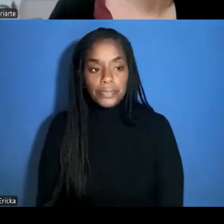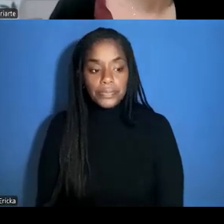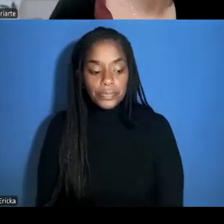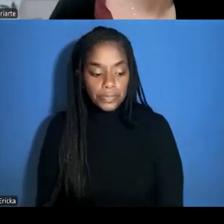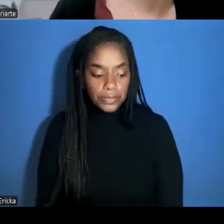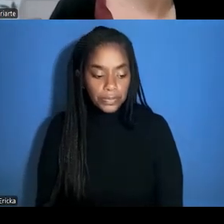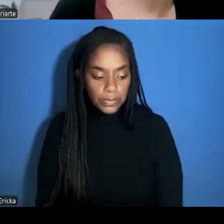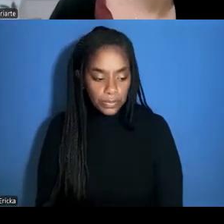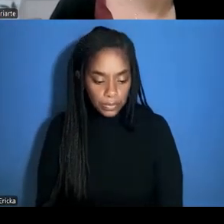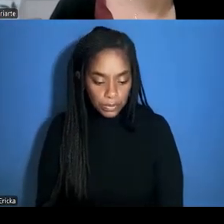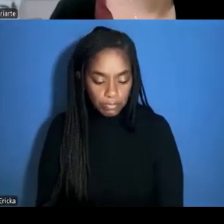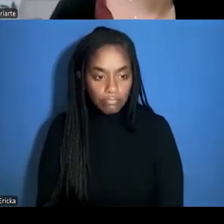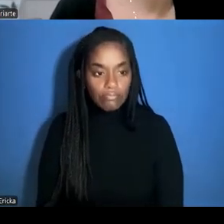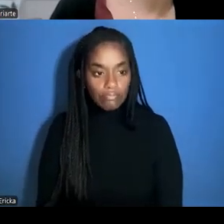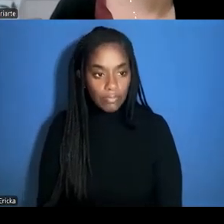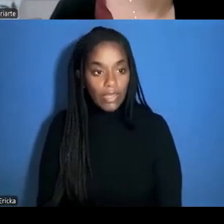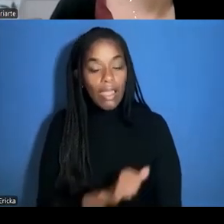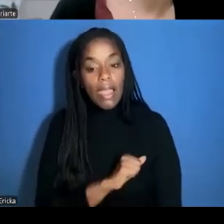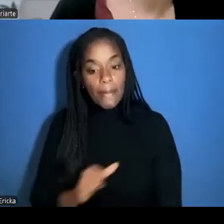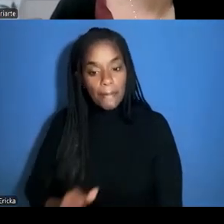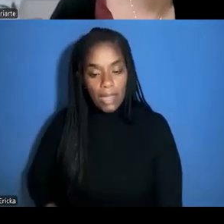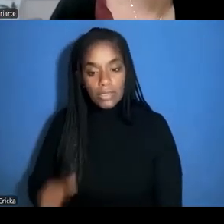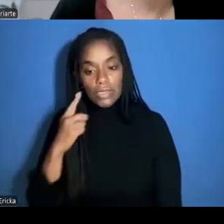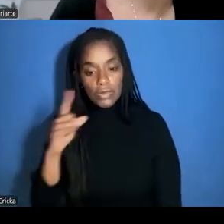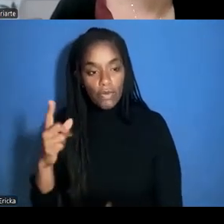Ambassadors for the program under 16 and 17.